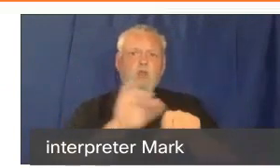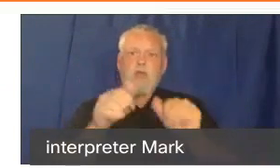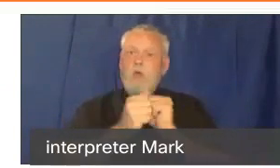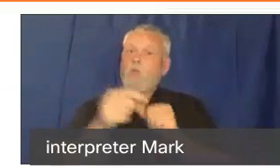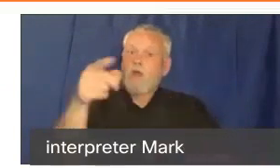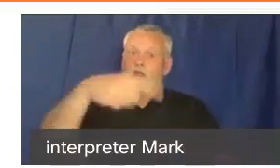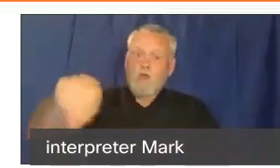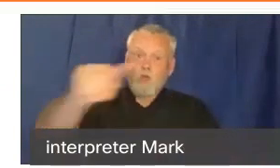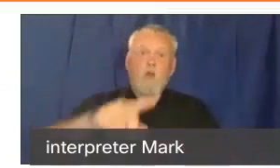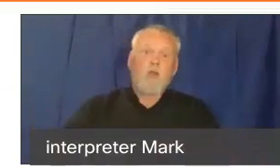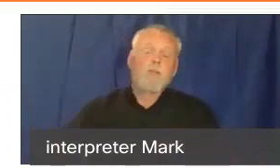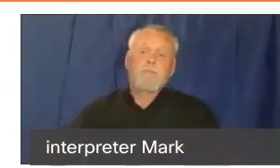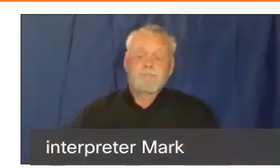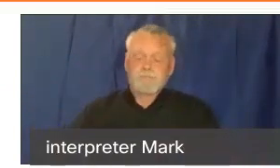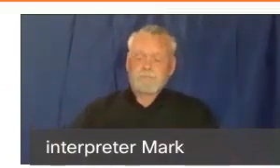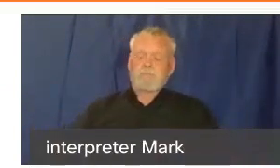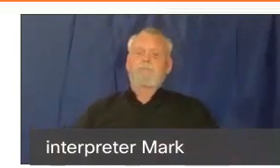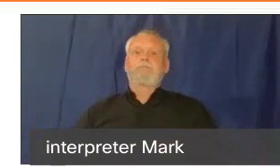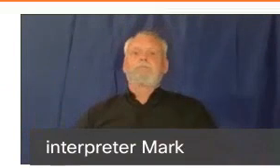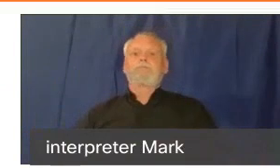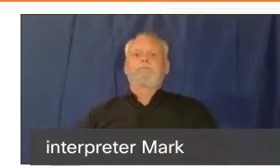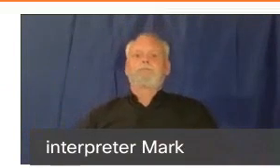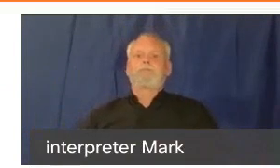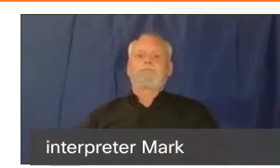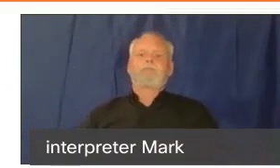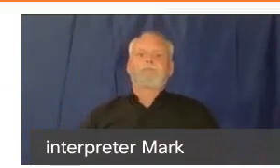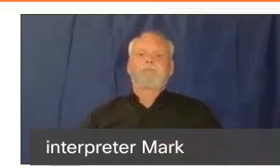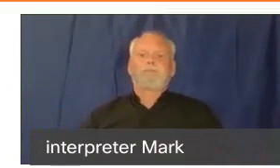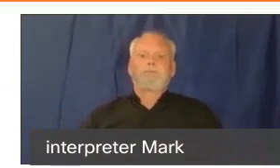And I just wanted to today, you know, we're.